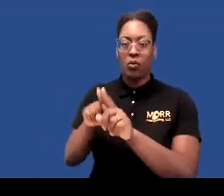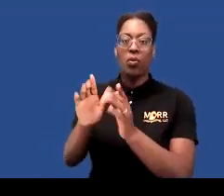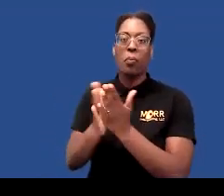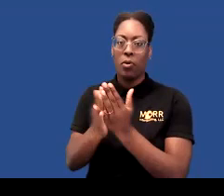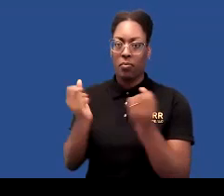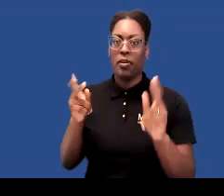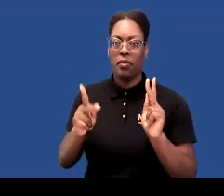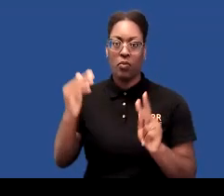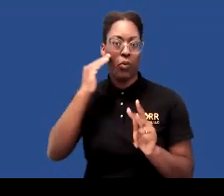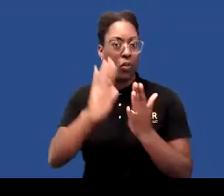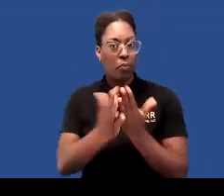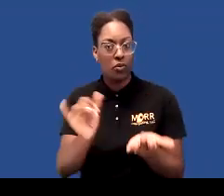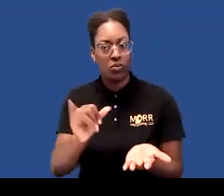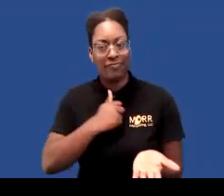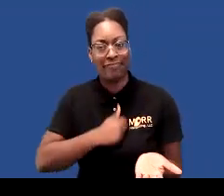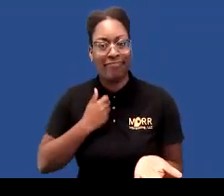I'm sure many of you are maybe commenting on it right now,